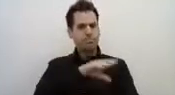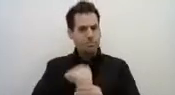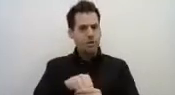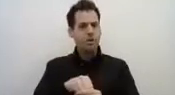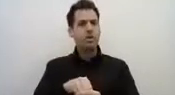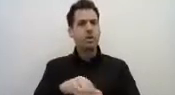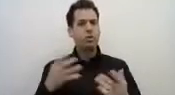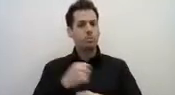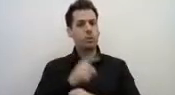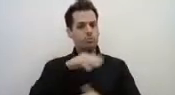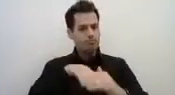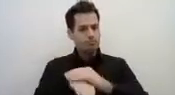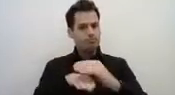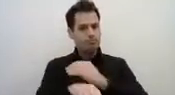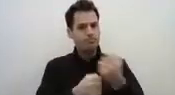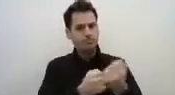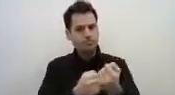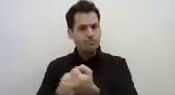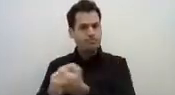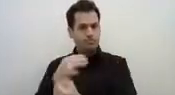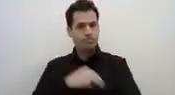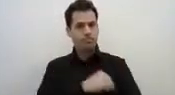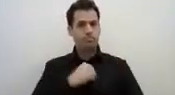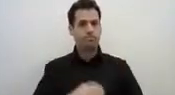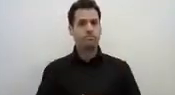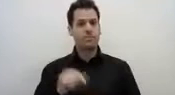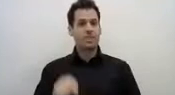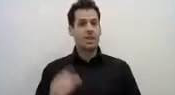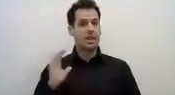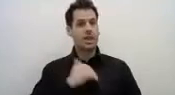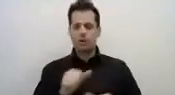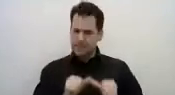of manitobans with disabilities as part of our continued response to the pandemic